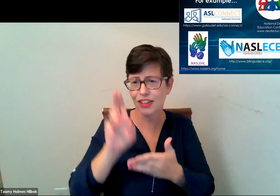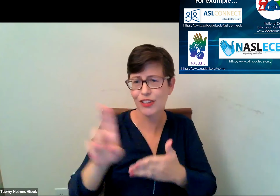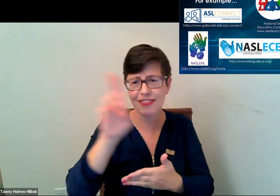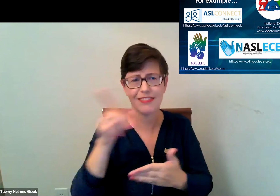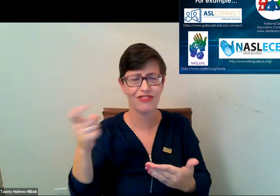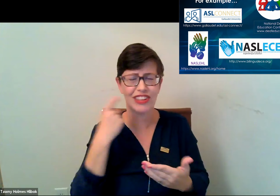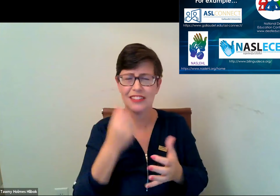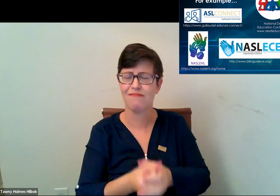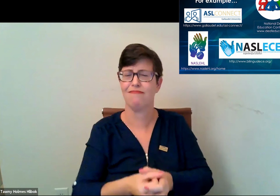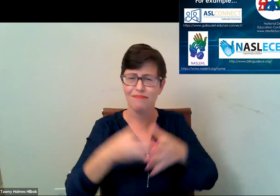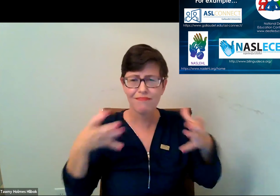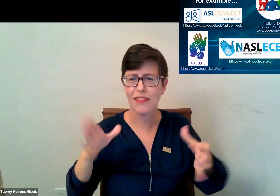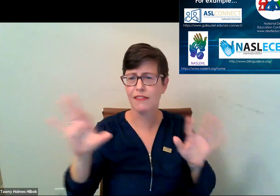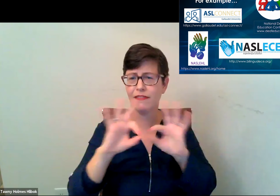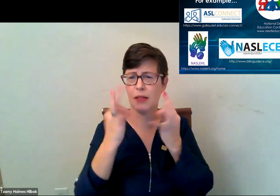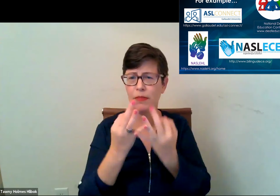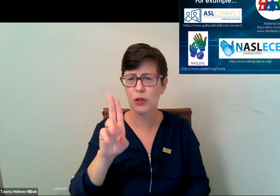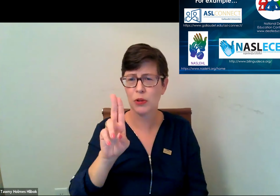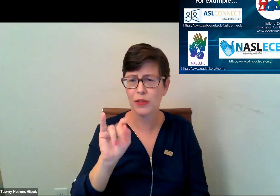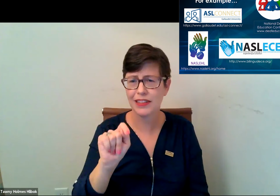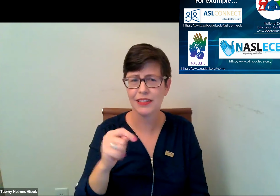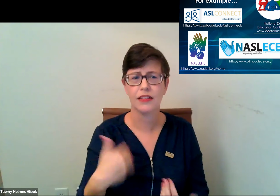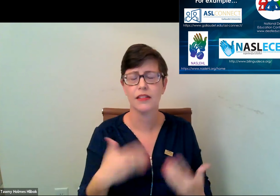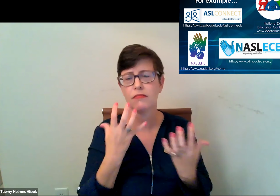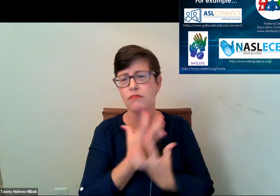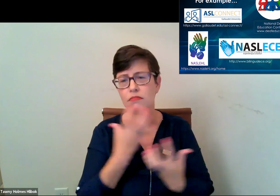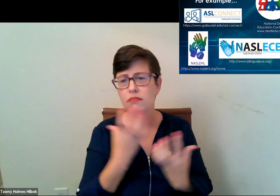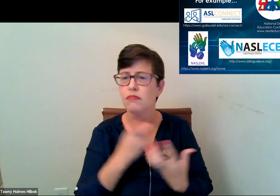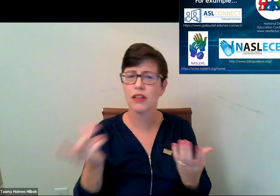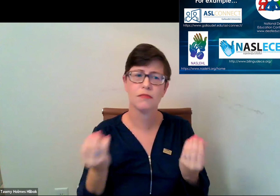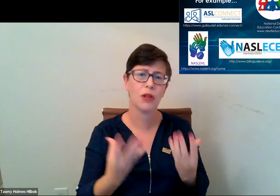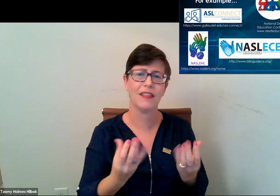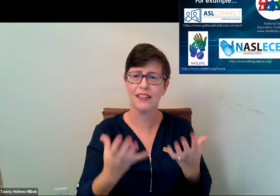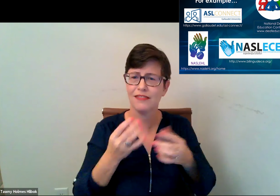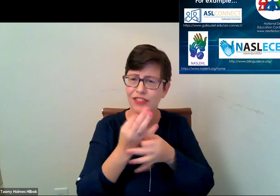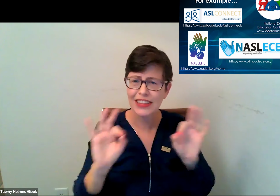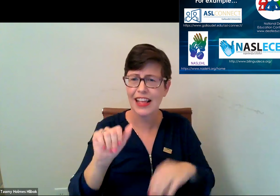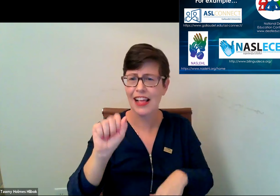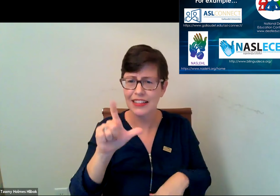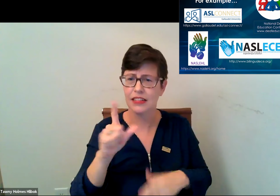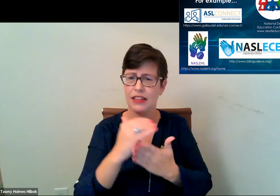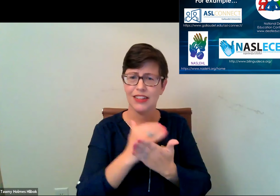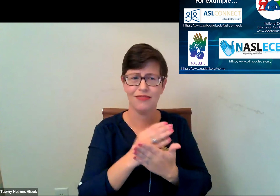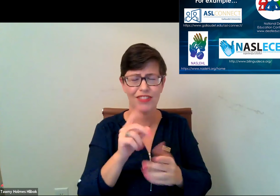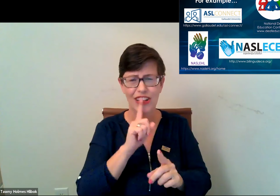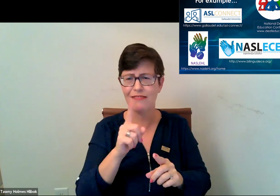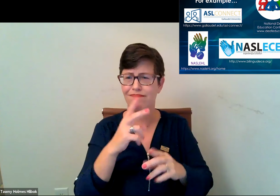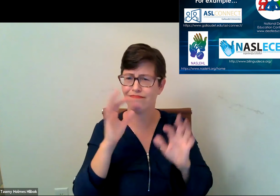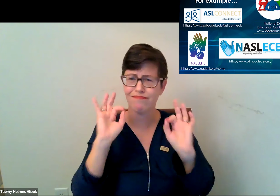We also have asl connector gallaudet university. which focuses on a family unit, and there are a lot of great free asl